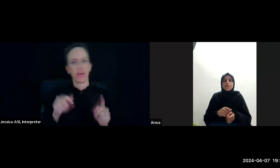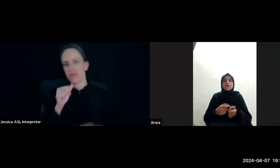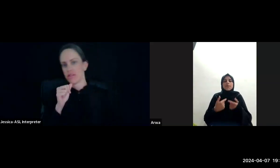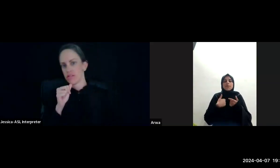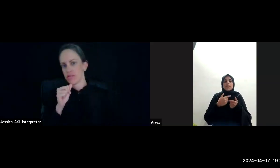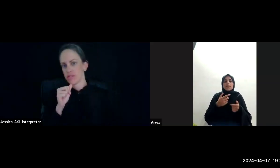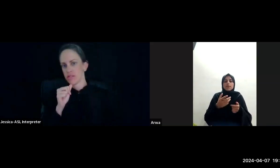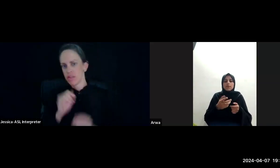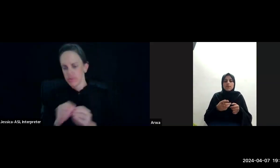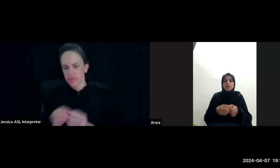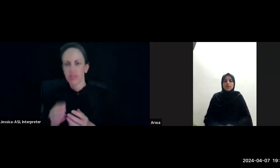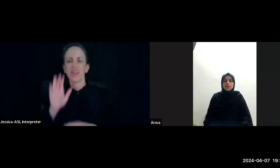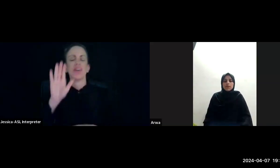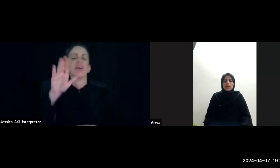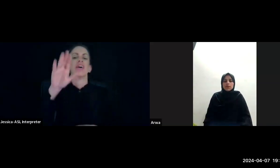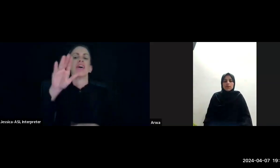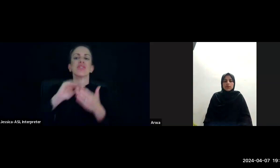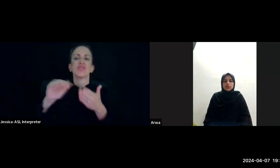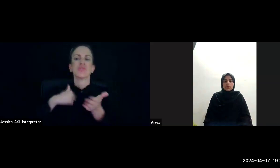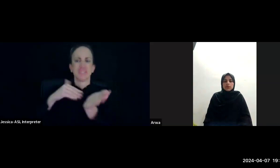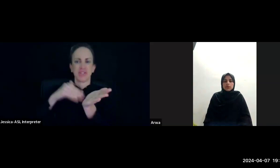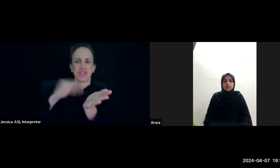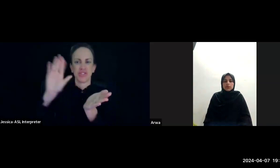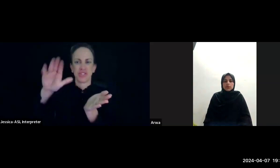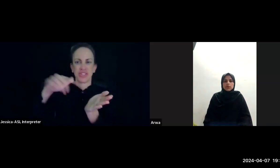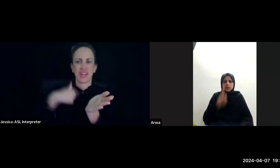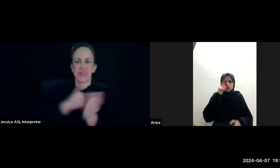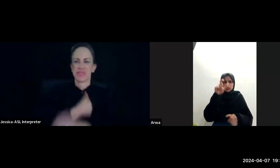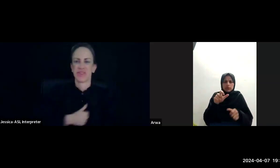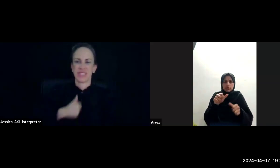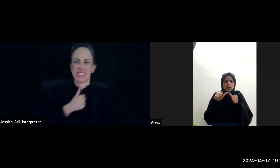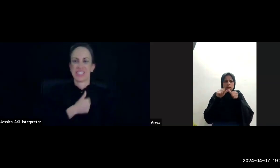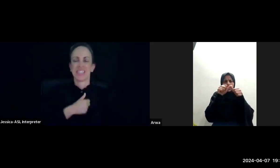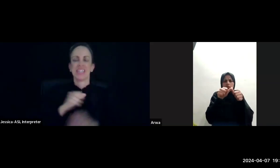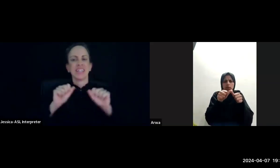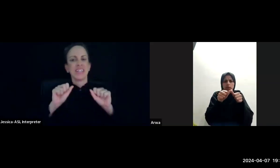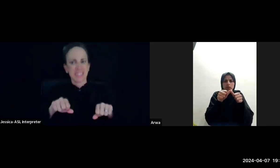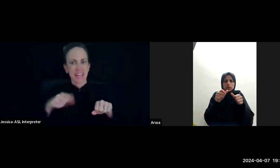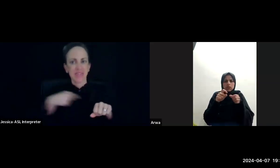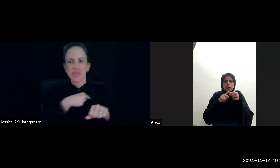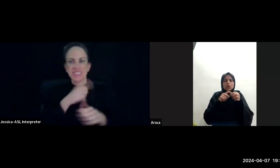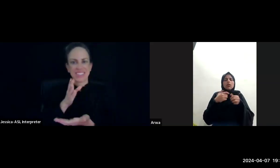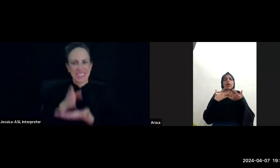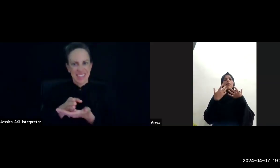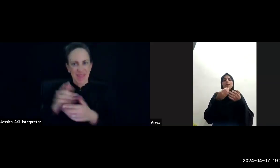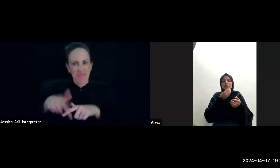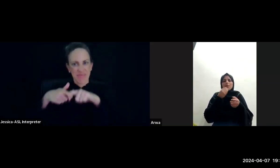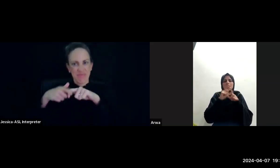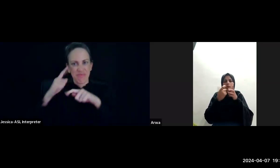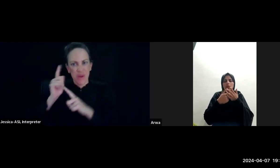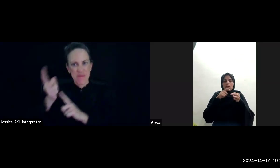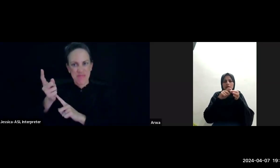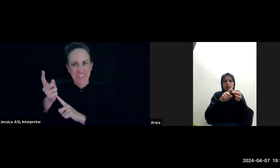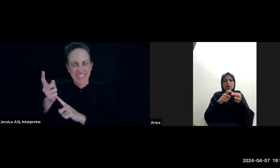[Geri speaking] Excuse me doctor. I'm sorry. Can we stop for a while somewhere and have others